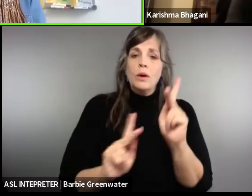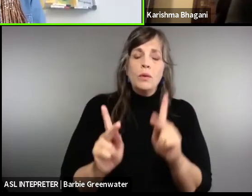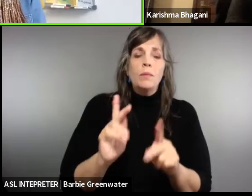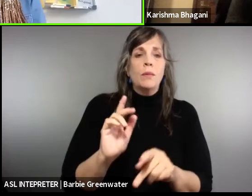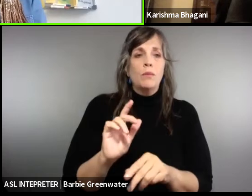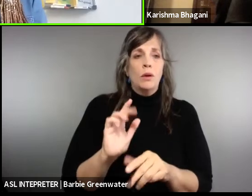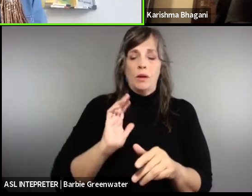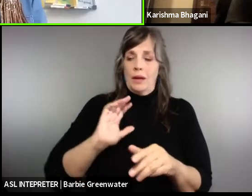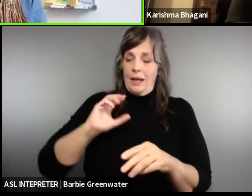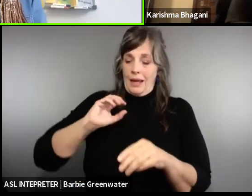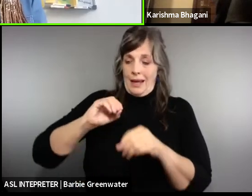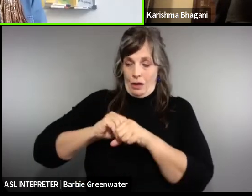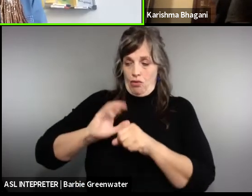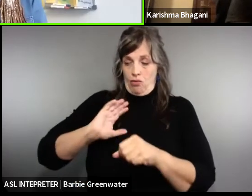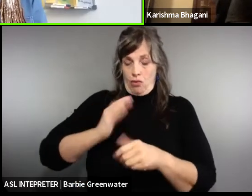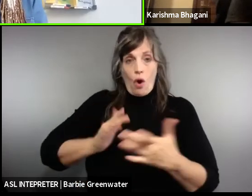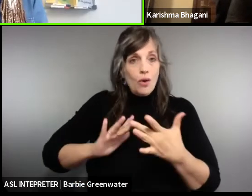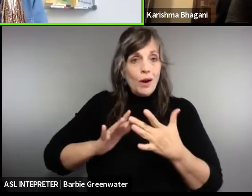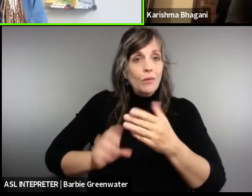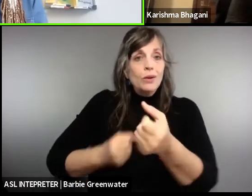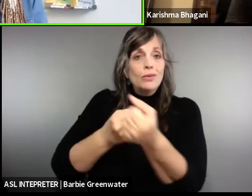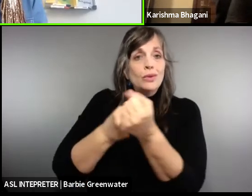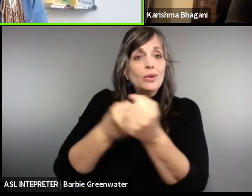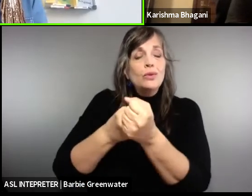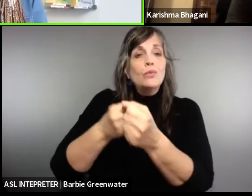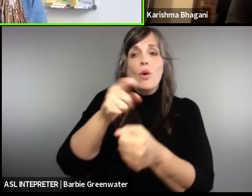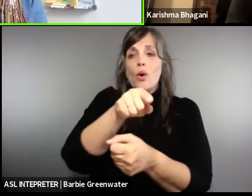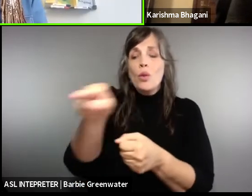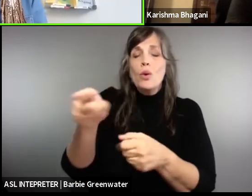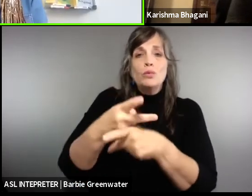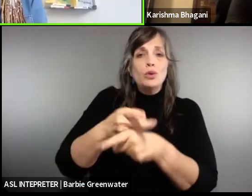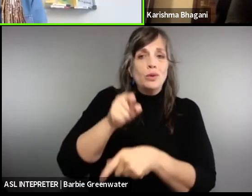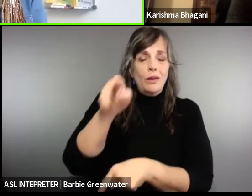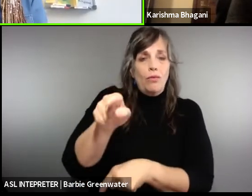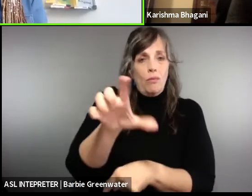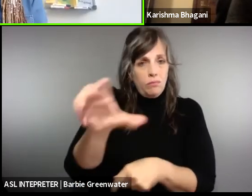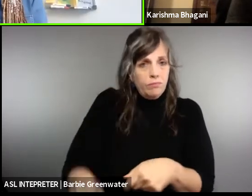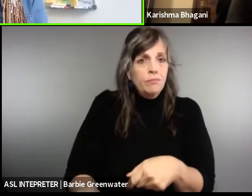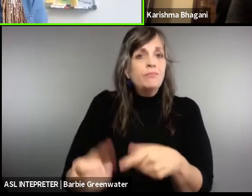to support producers on the continent. And just like in England,